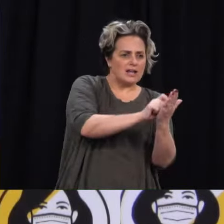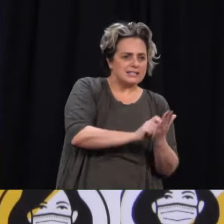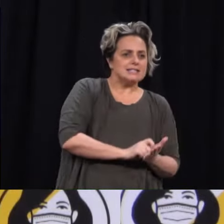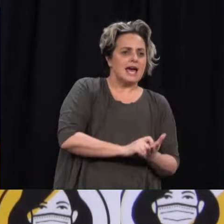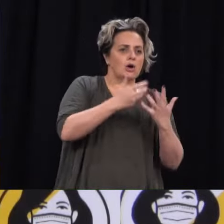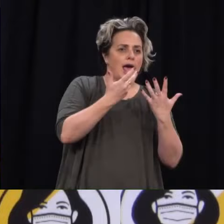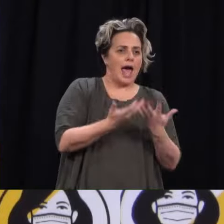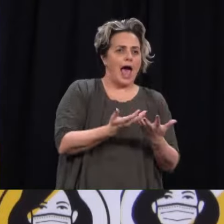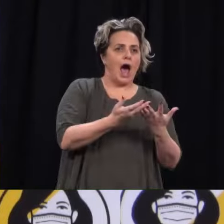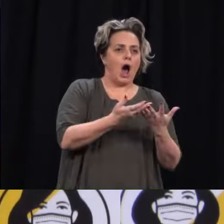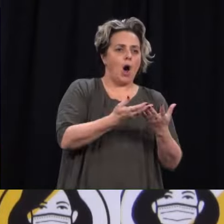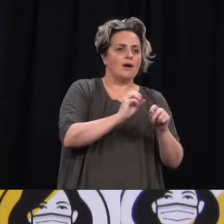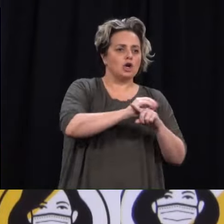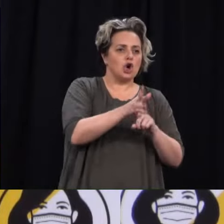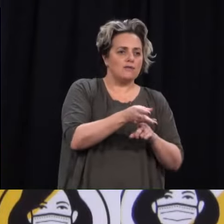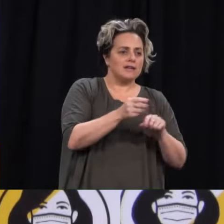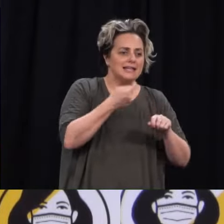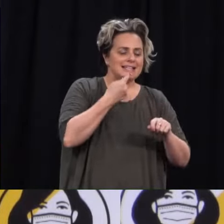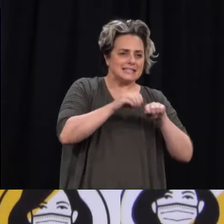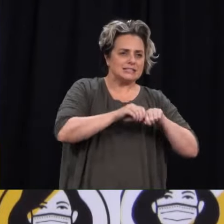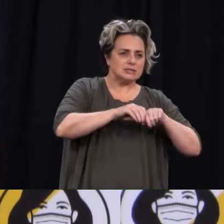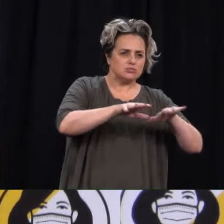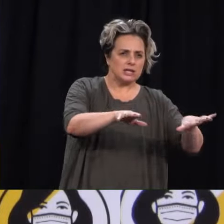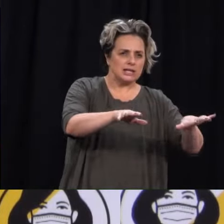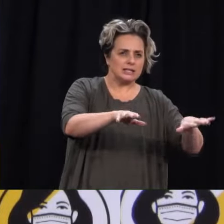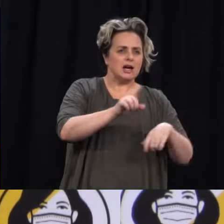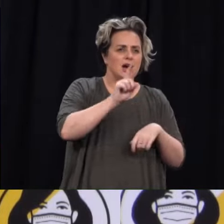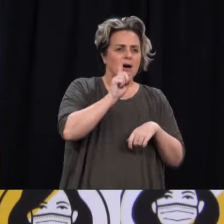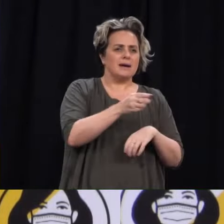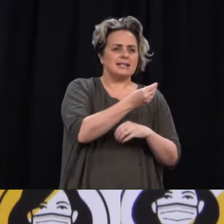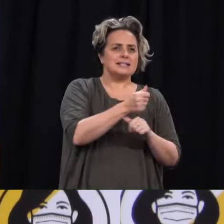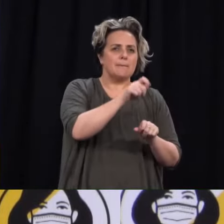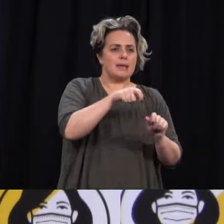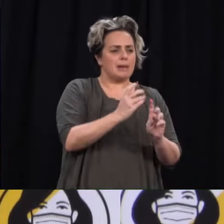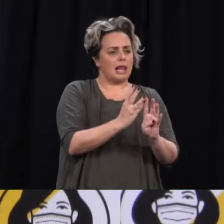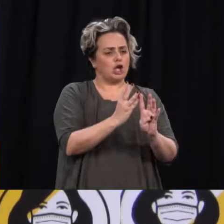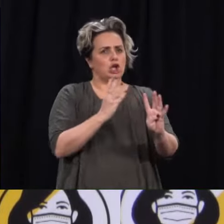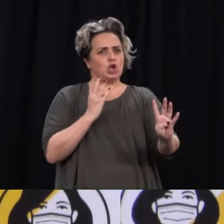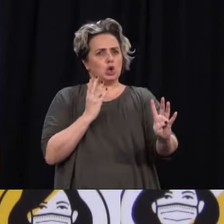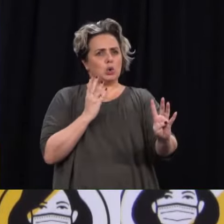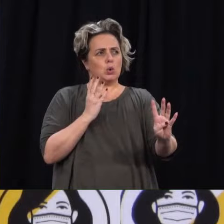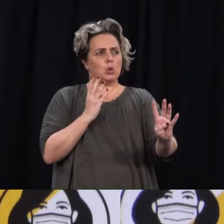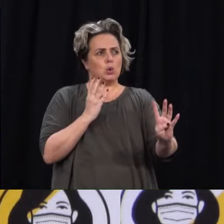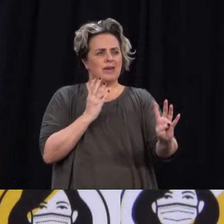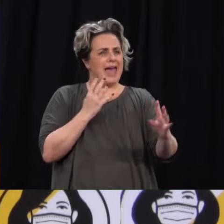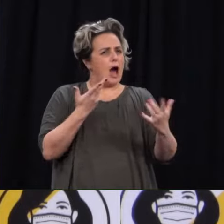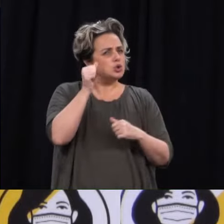you have house experts who are vigousing covering how this virus is transmitting, how are